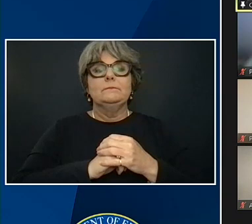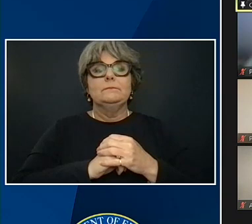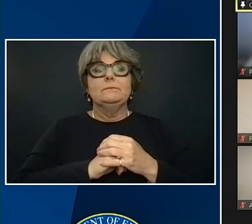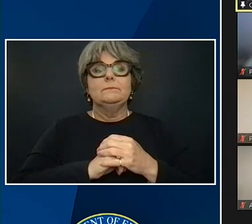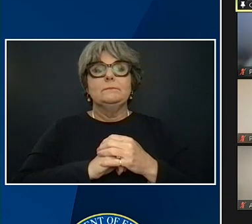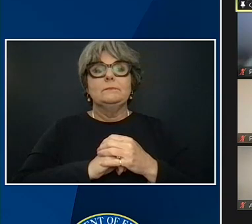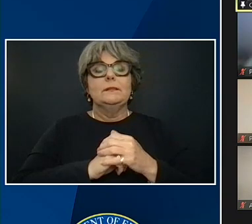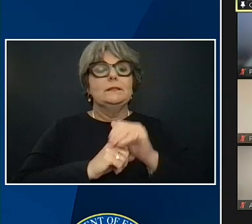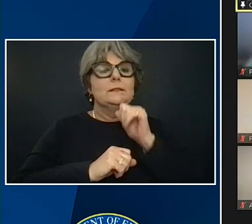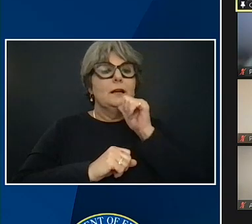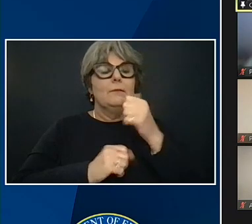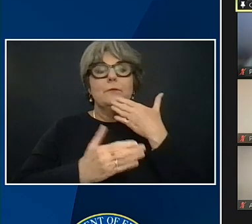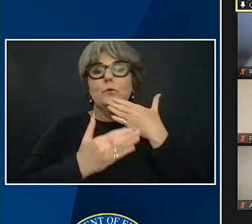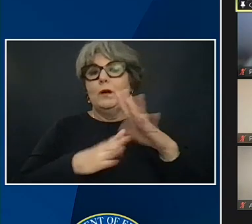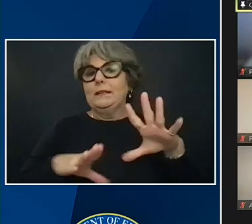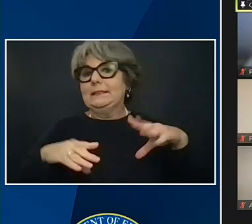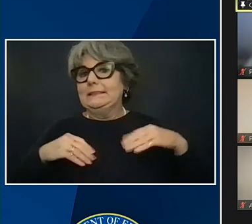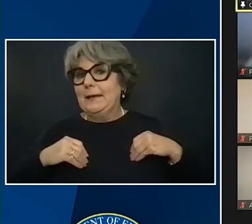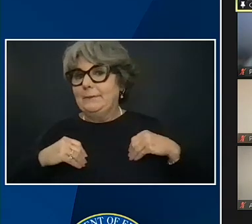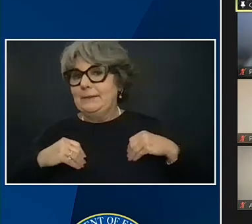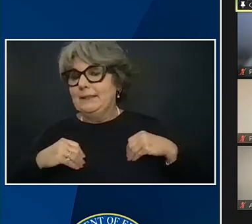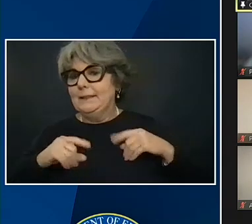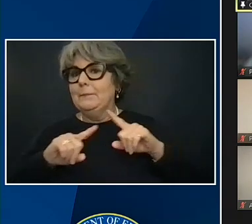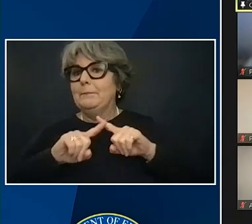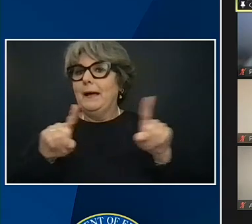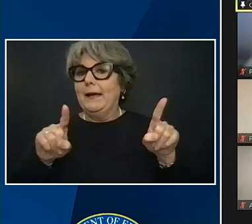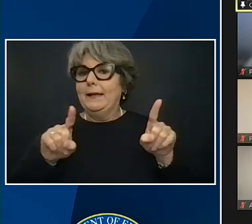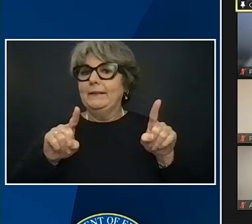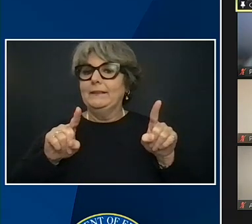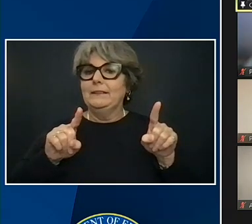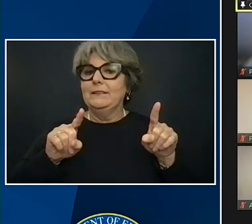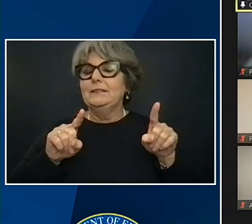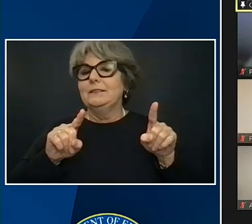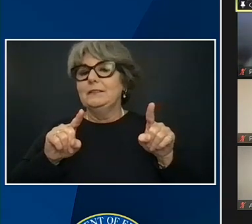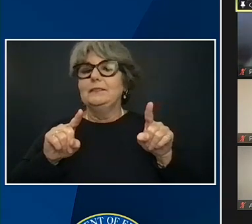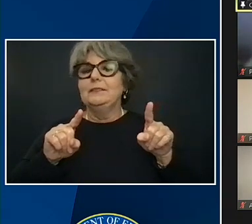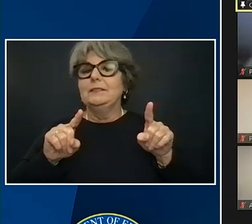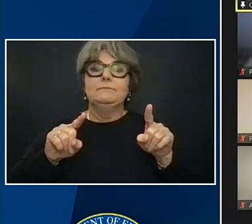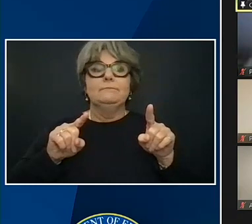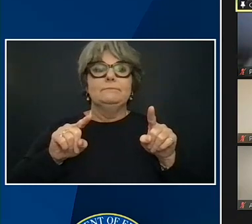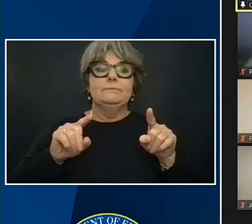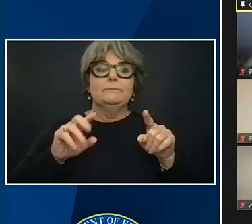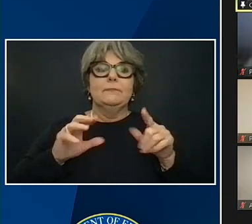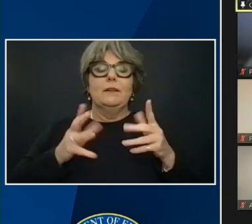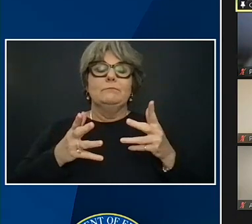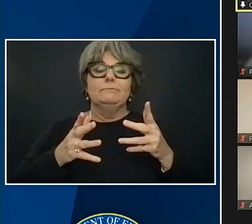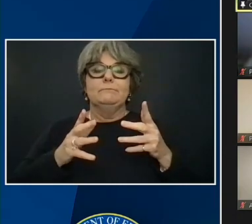but nonetheless, I want to go over some